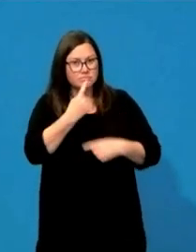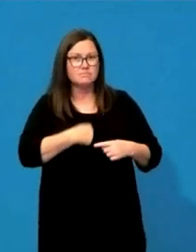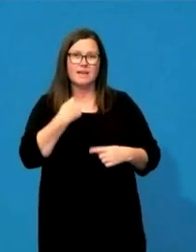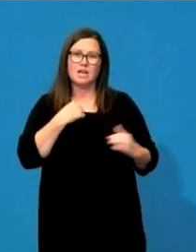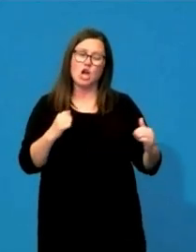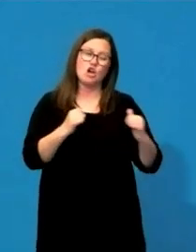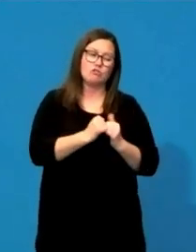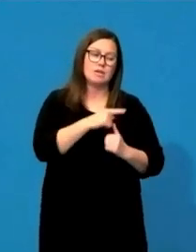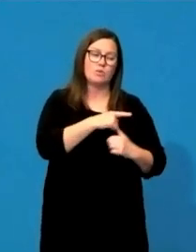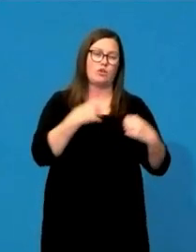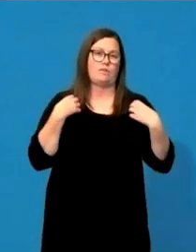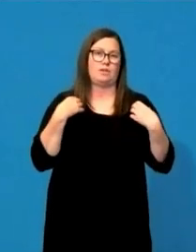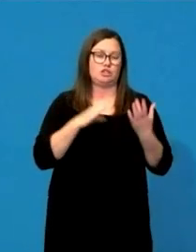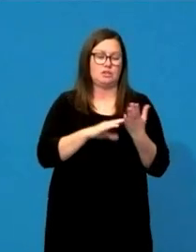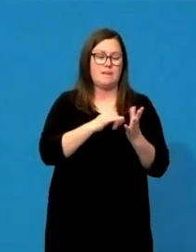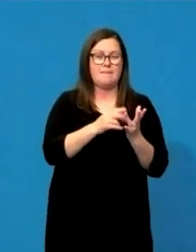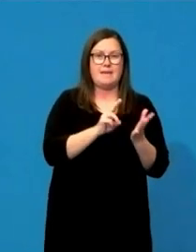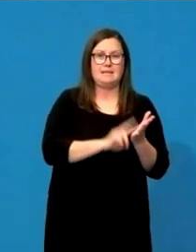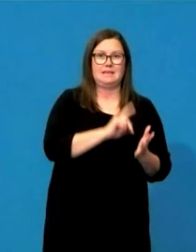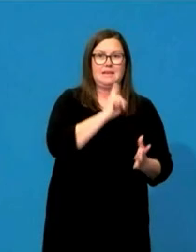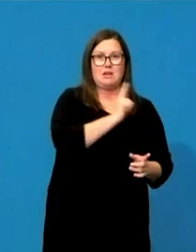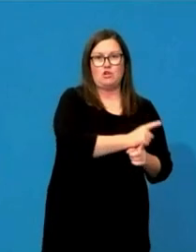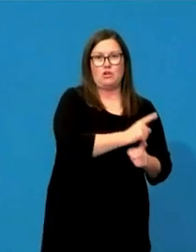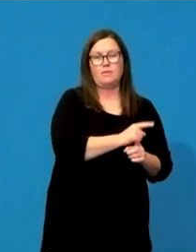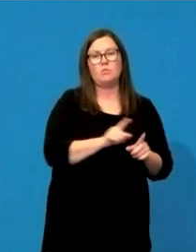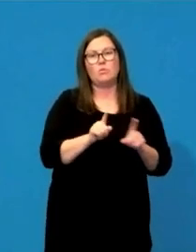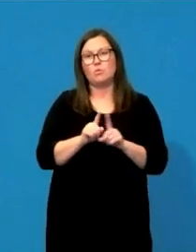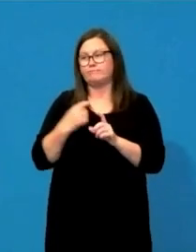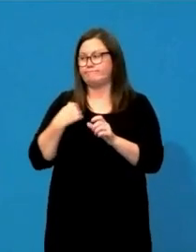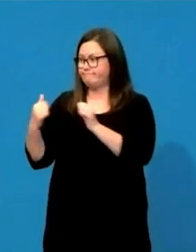do, and what Commissioner McEwin has said - and thank you for the contributions you have